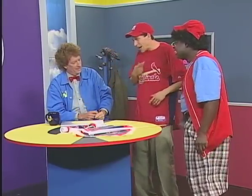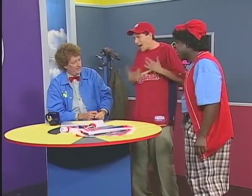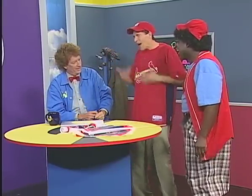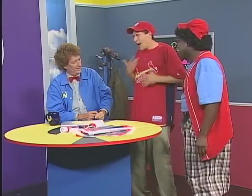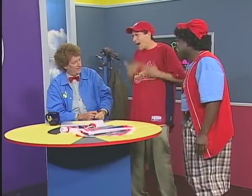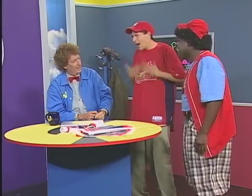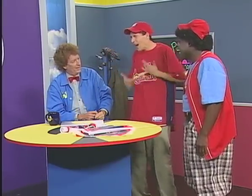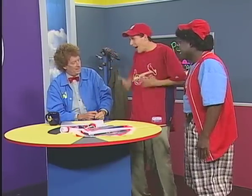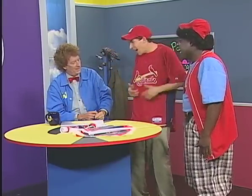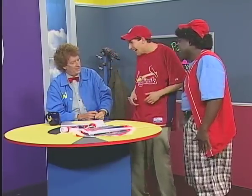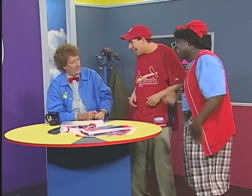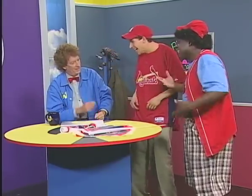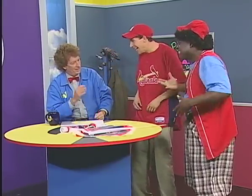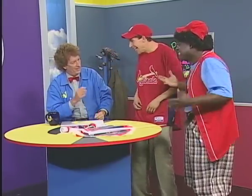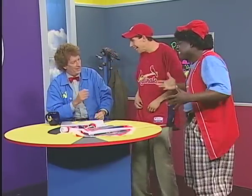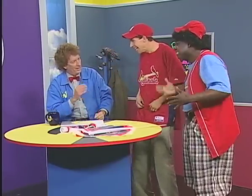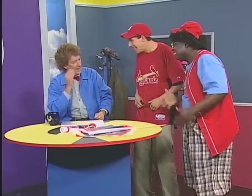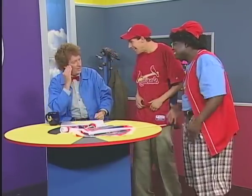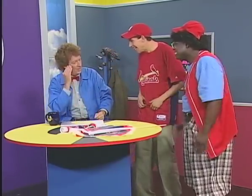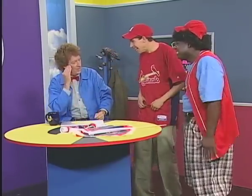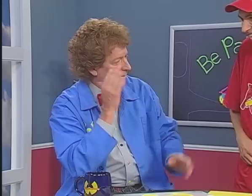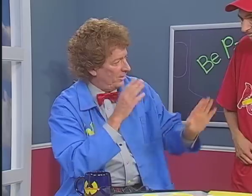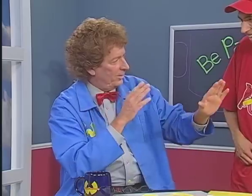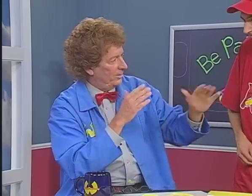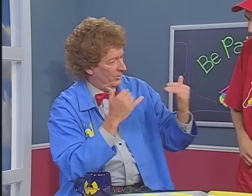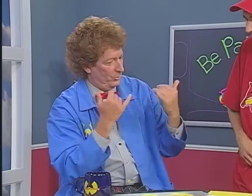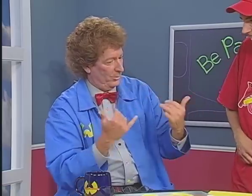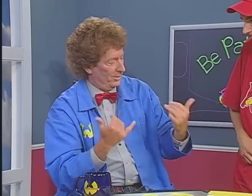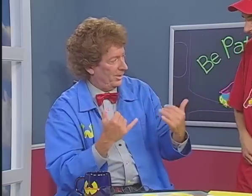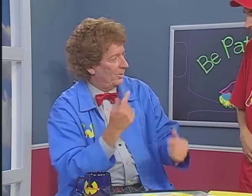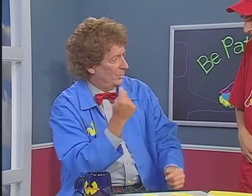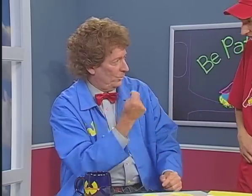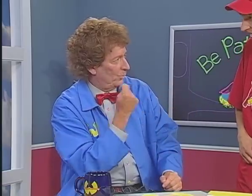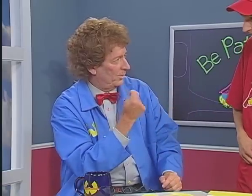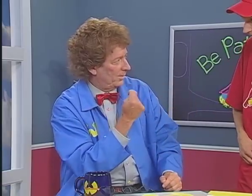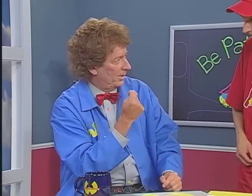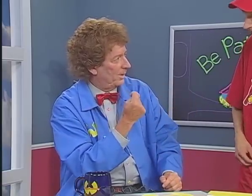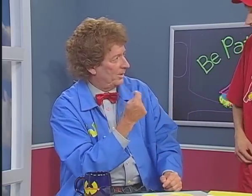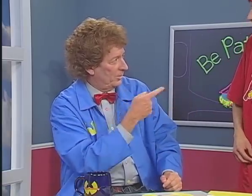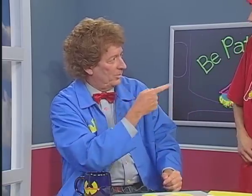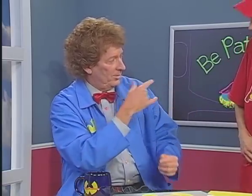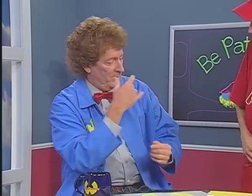WE'RE REALLY EXCITED. I KNOW. UH, BUT WAIT. TODAY IS TUESDAY.